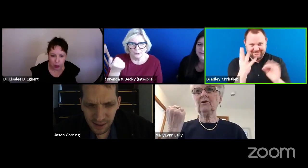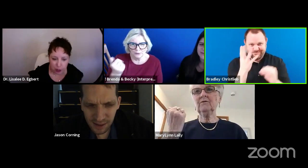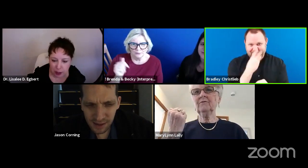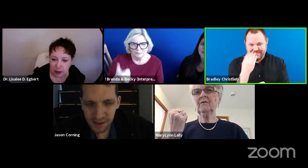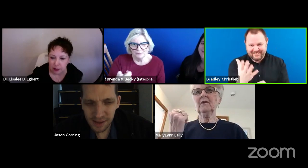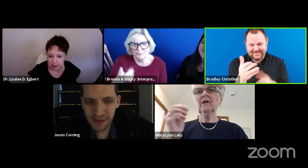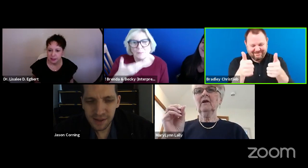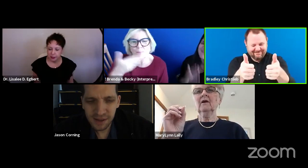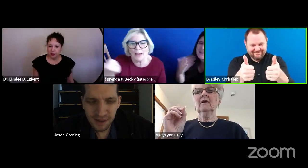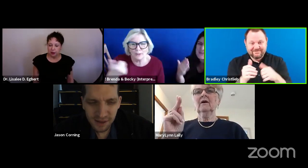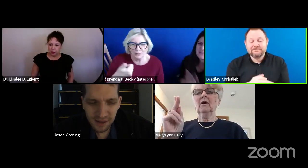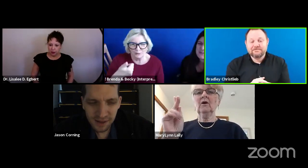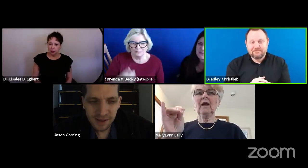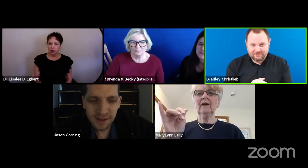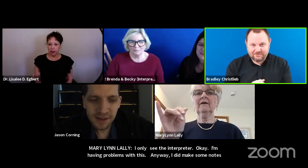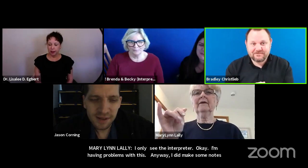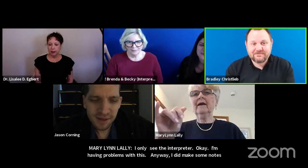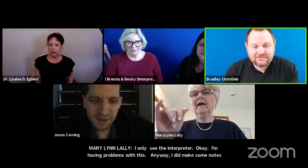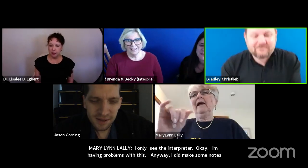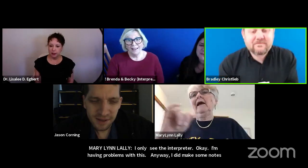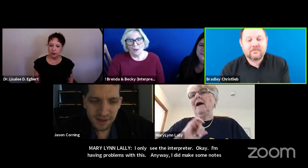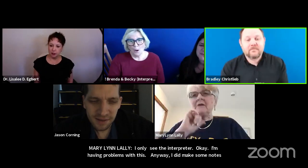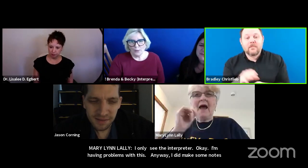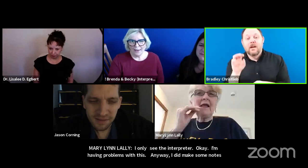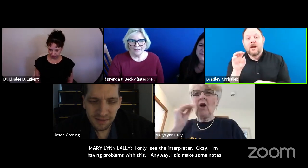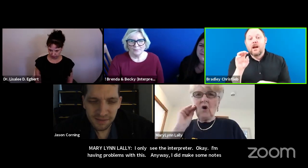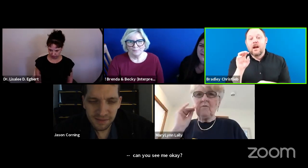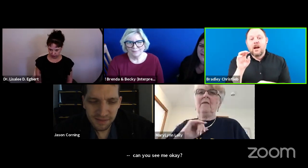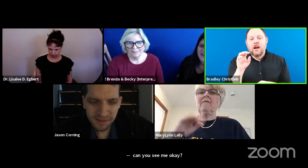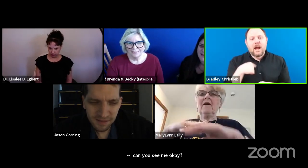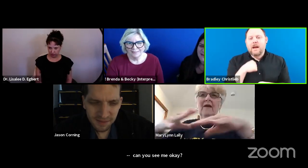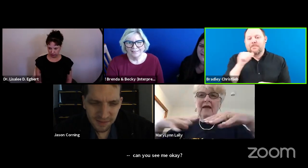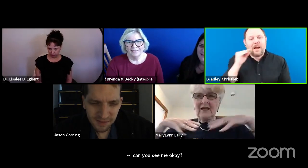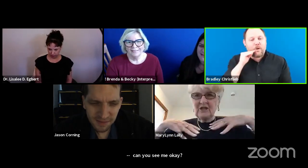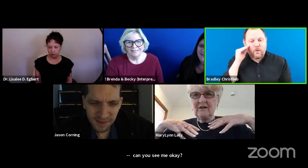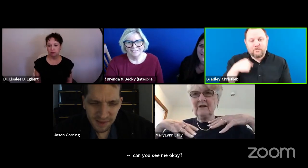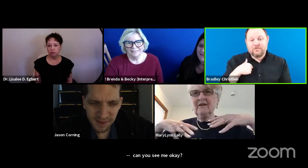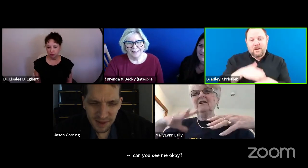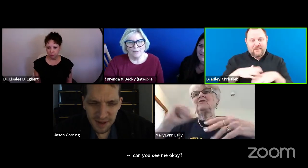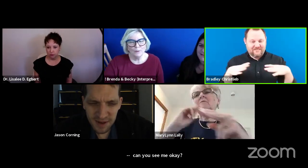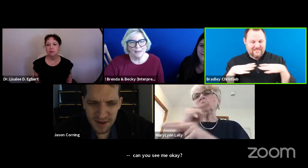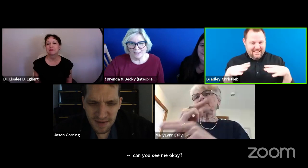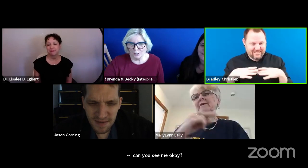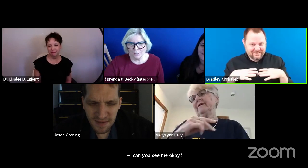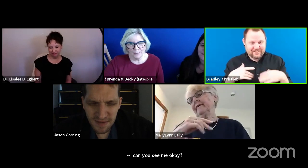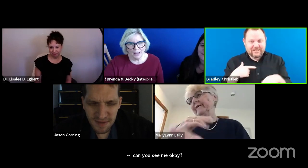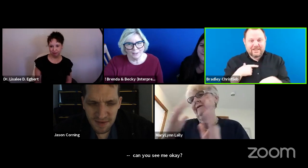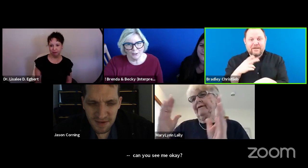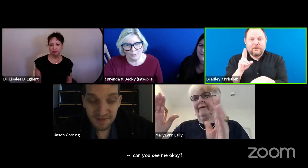I'm on vacation. I'm not at home.